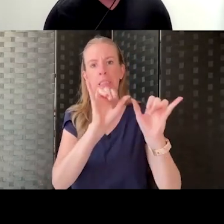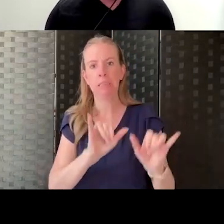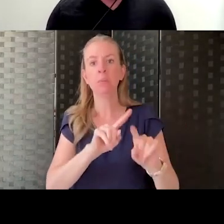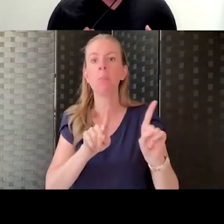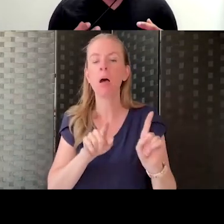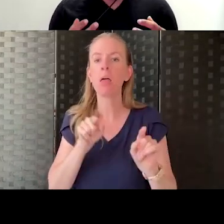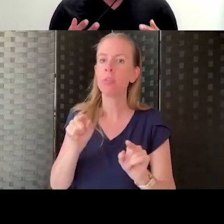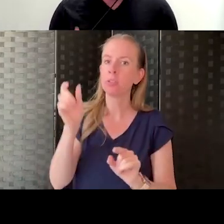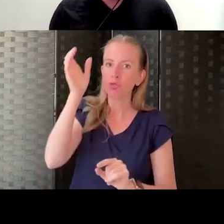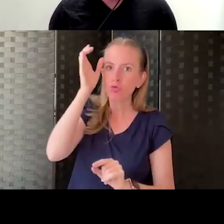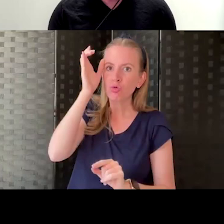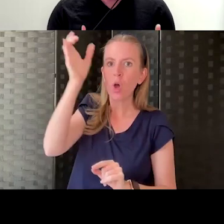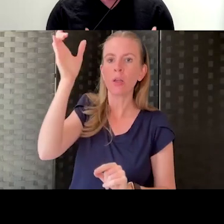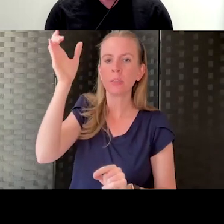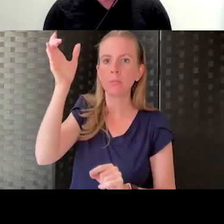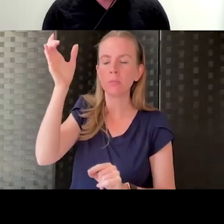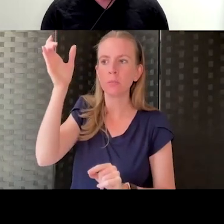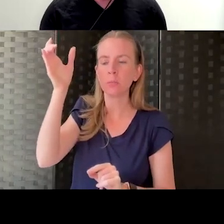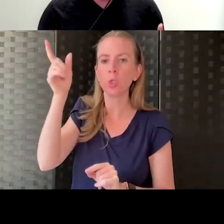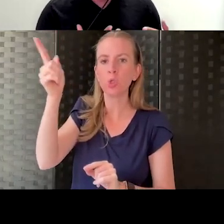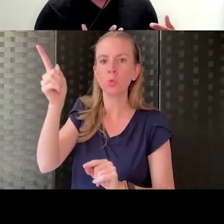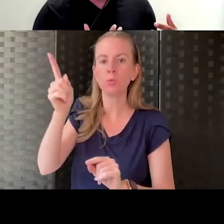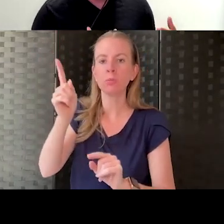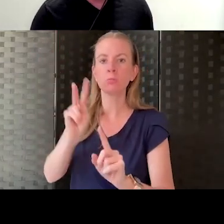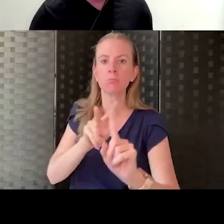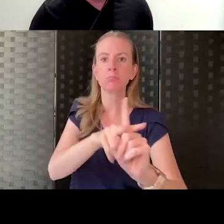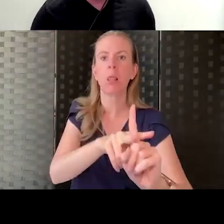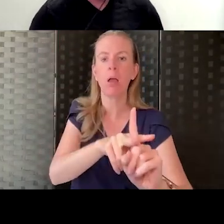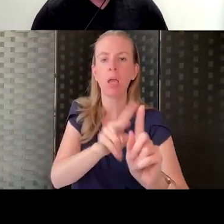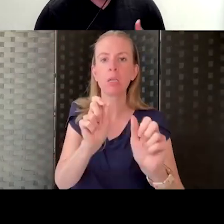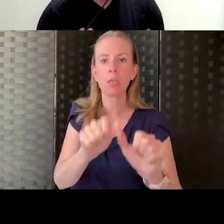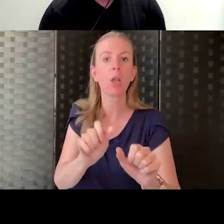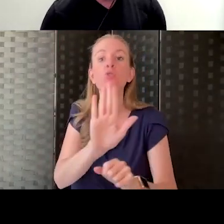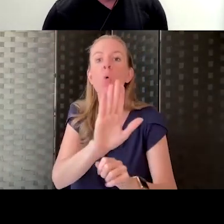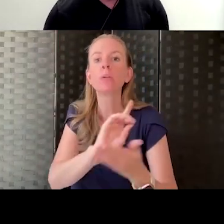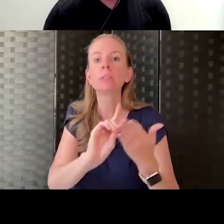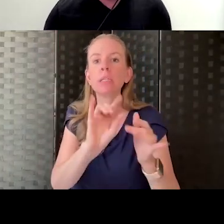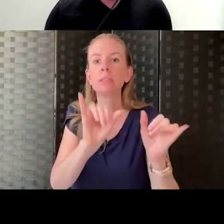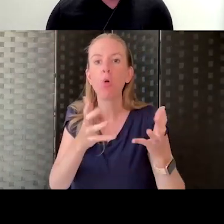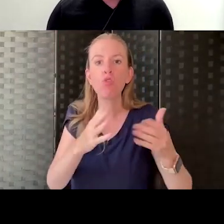concepts you can apply to design systems that you may have in place or one that you want to get